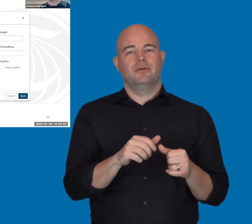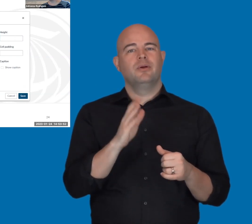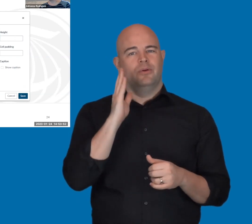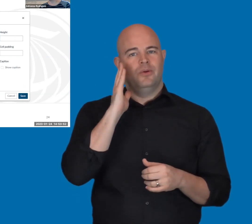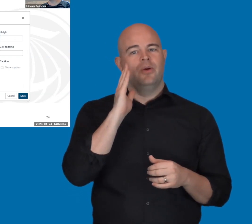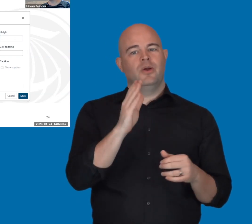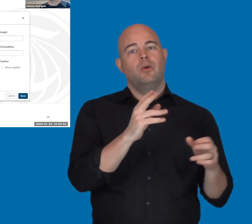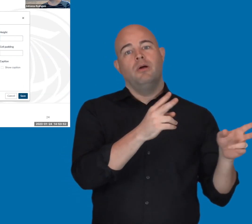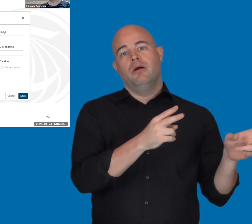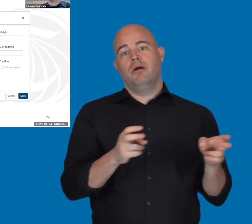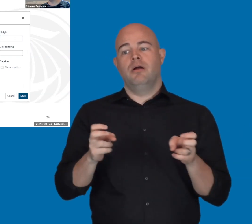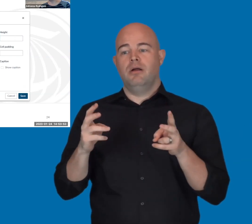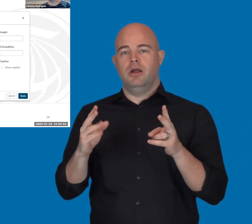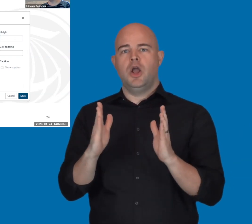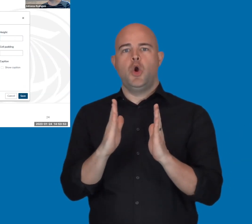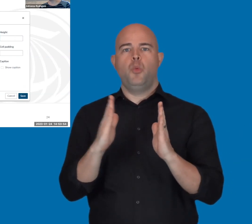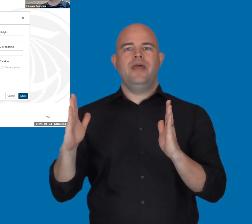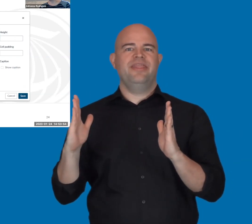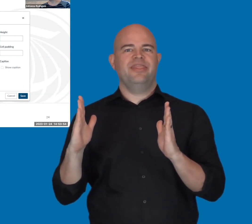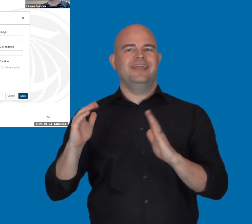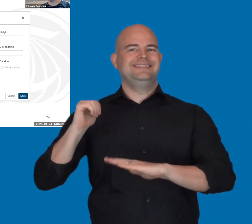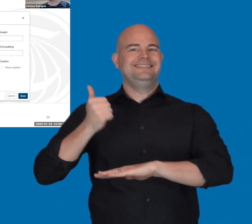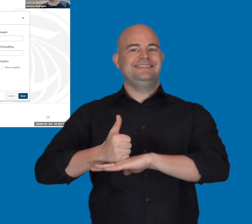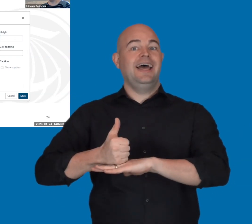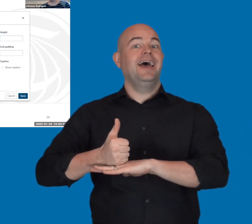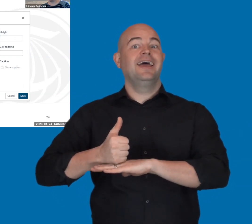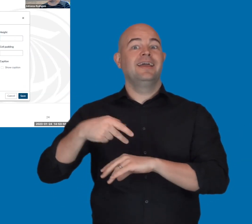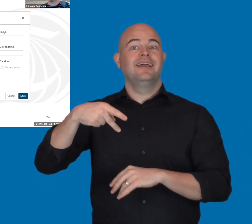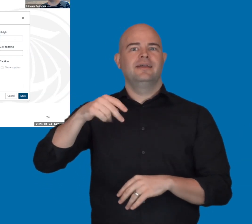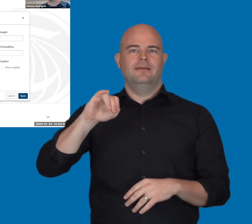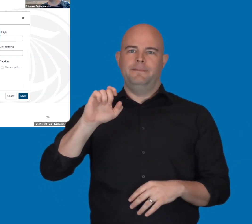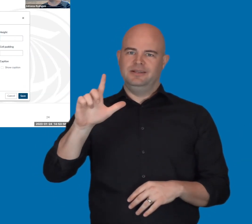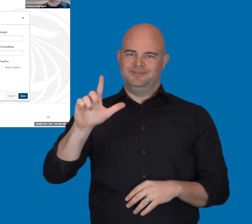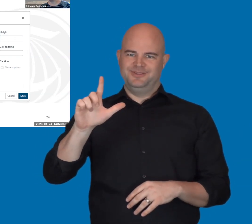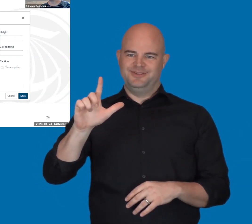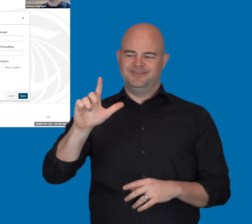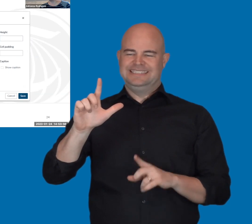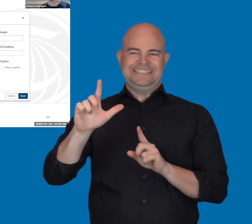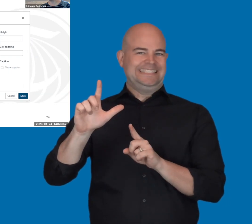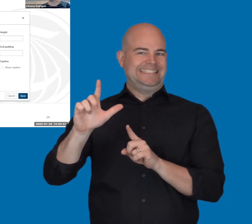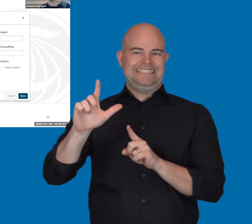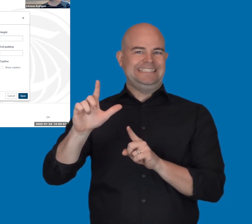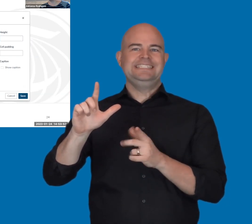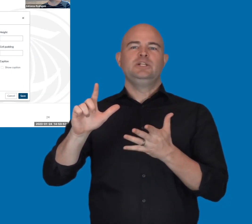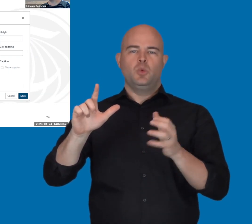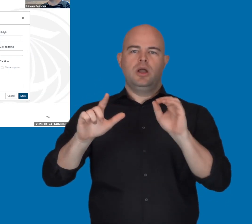over with a width set in pixels and not in percentage.